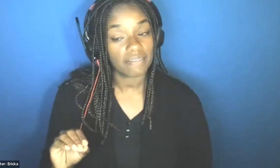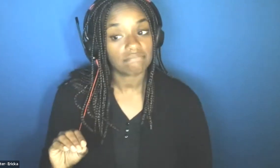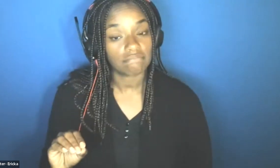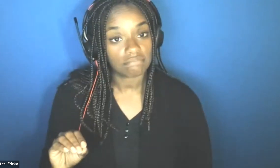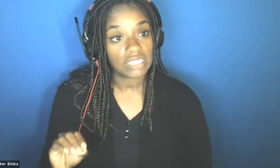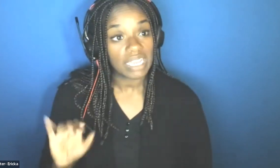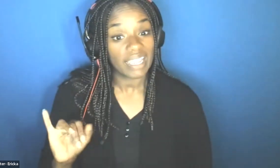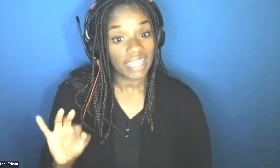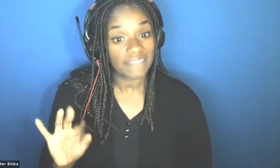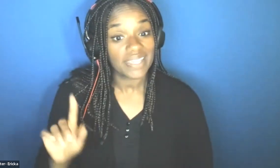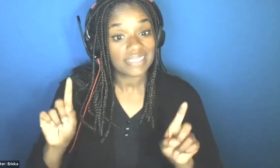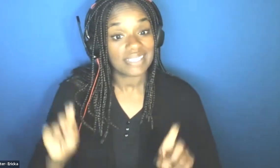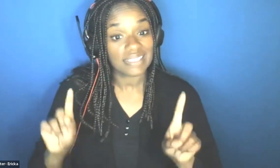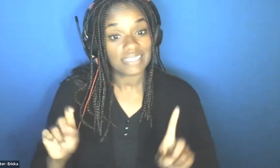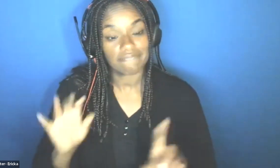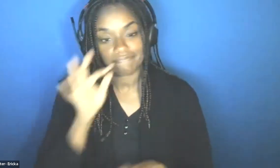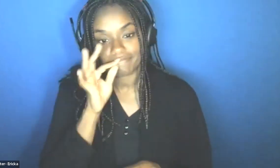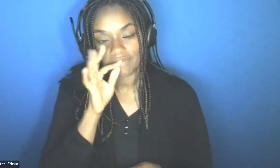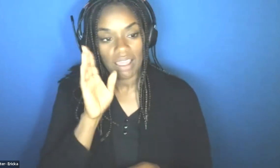Amazon believed that by not testing for recreational cannabis use, they could increase job applications by 400 percent, according to a "Bloomberg" report.